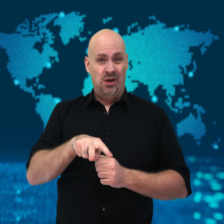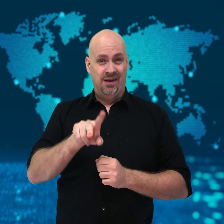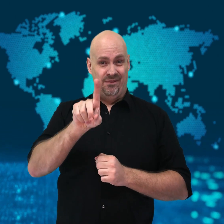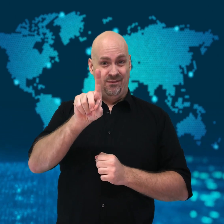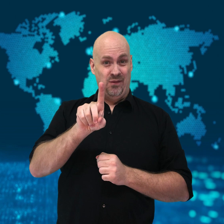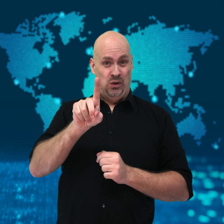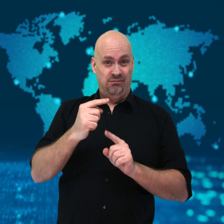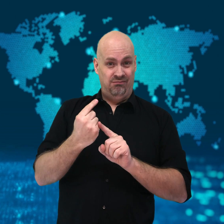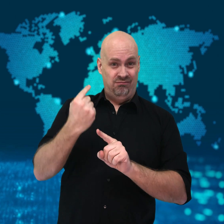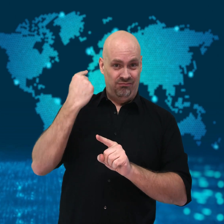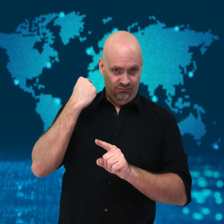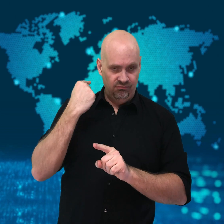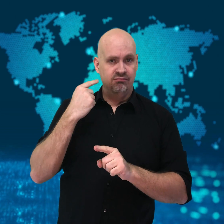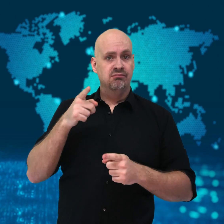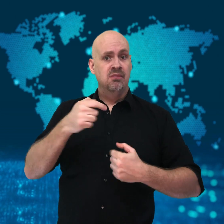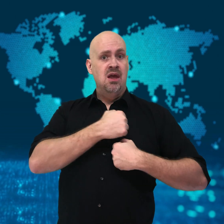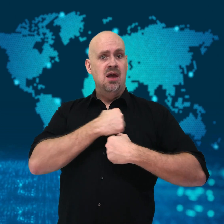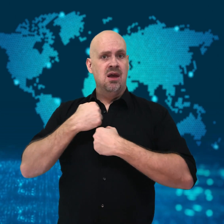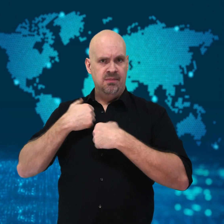On February 1st,